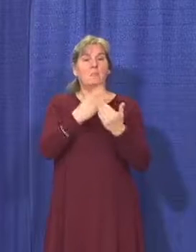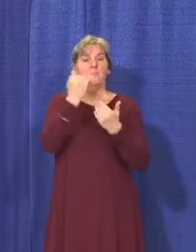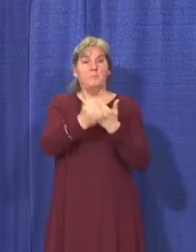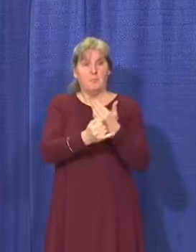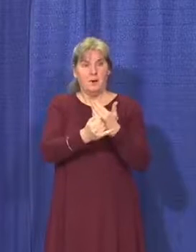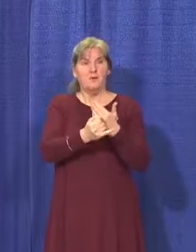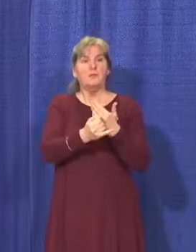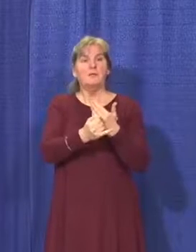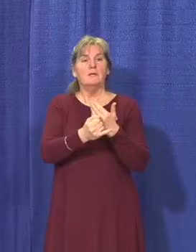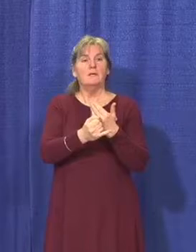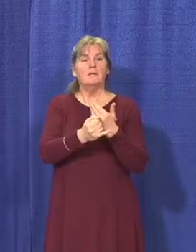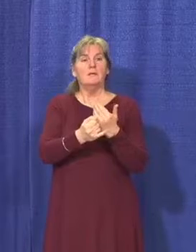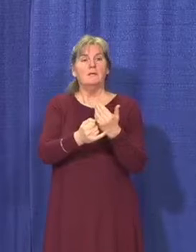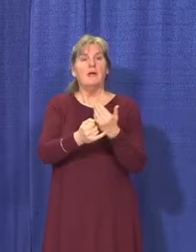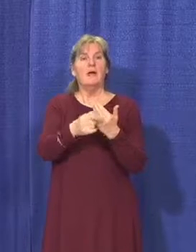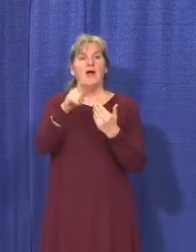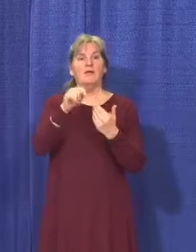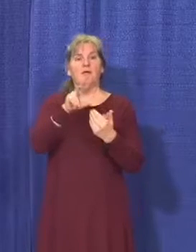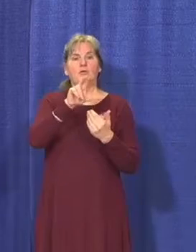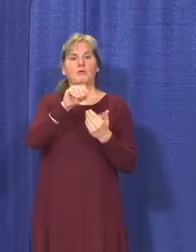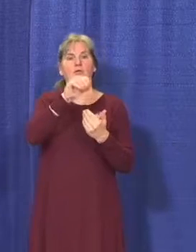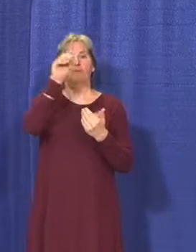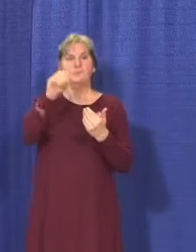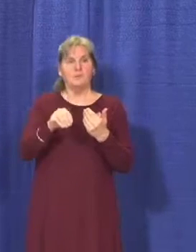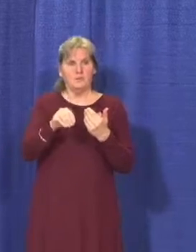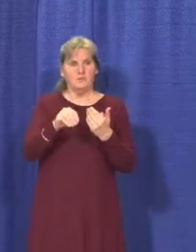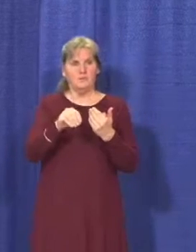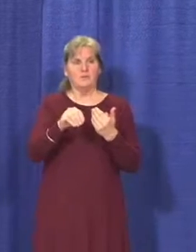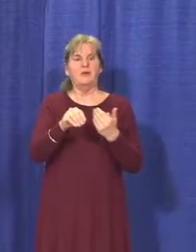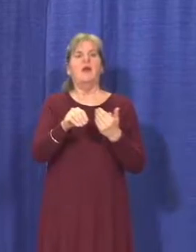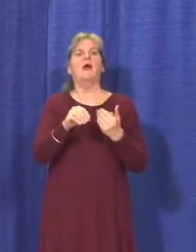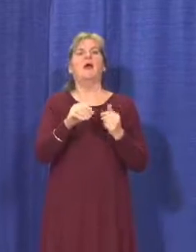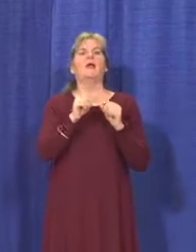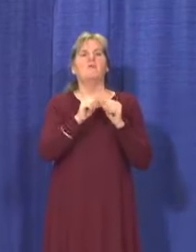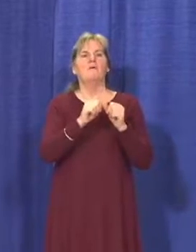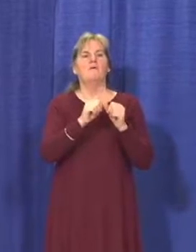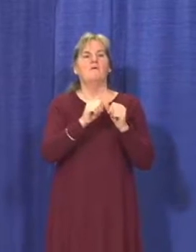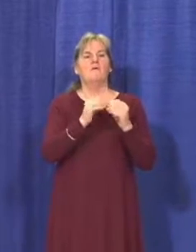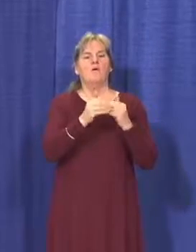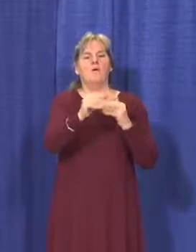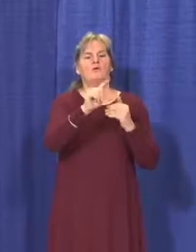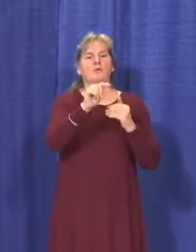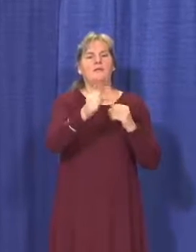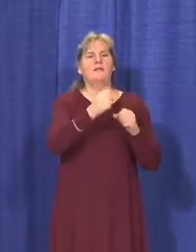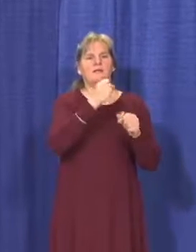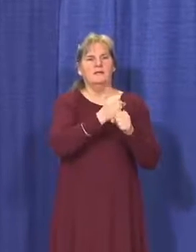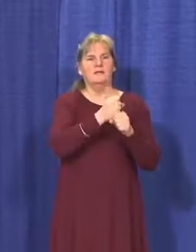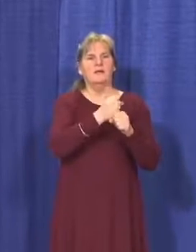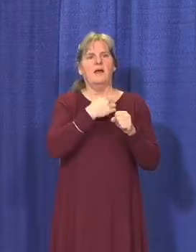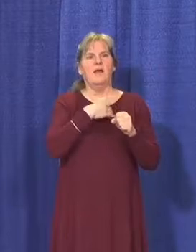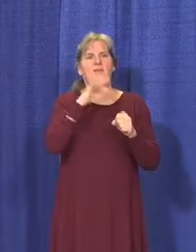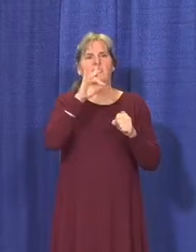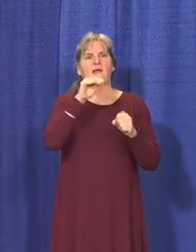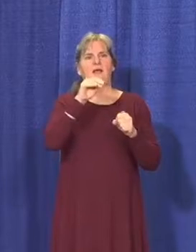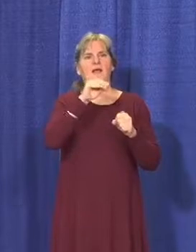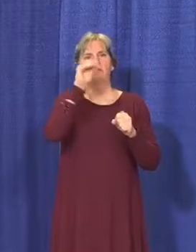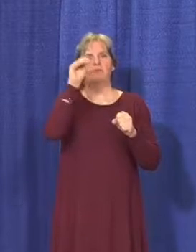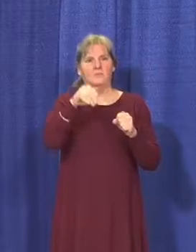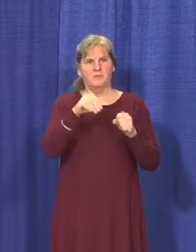affordability, projects have to be maintained, at least 30 percent of the units for 20 years have to be on average